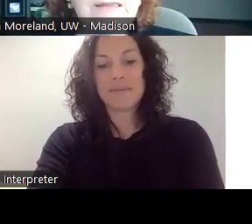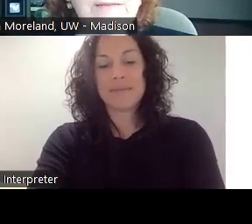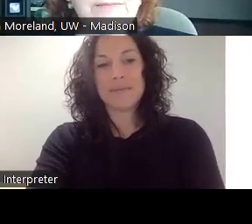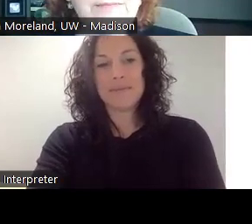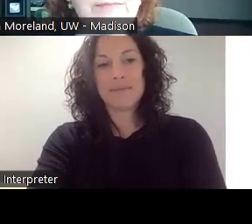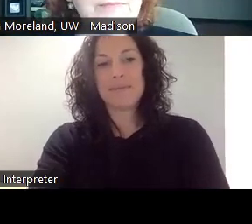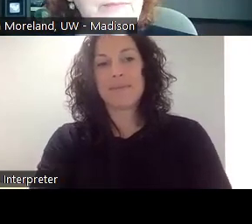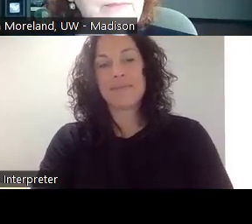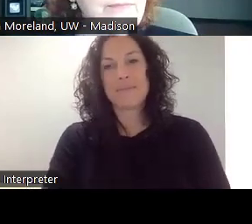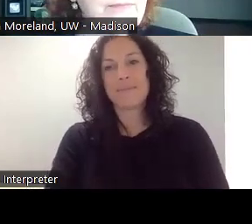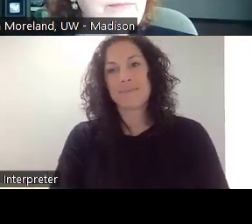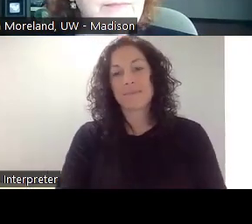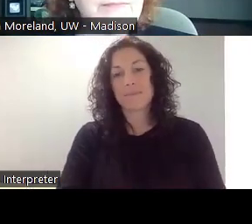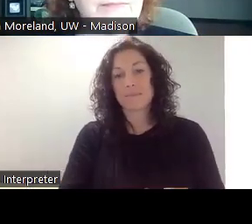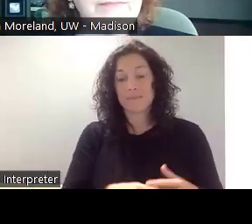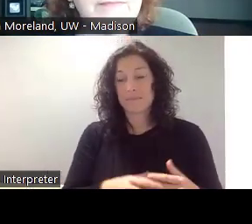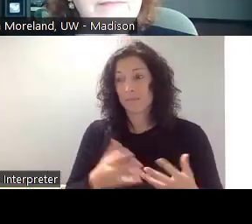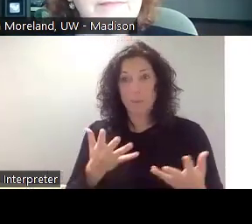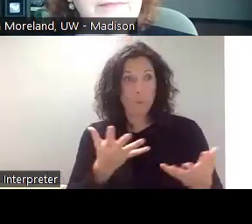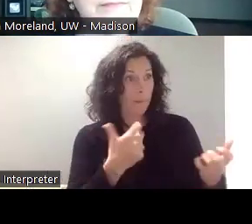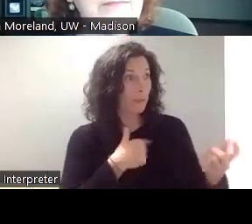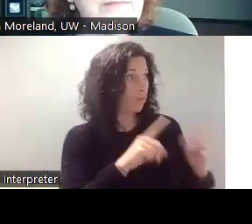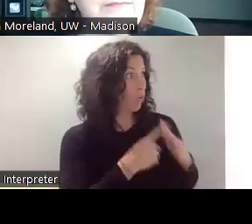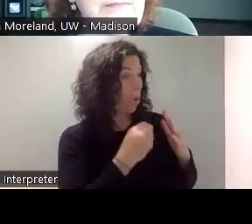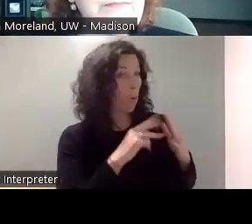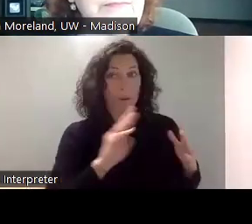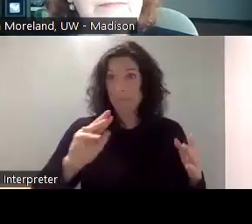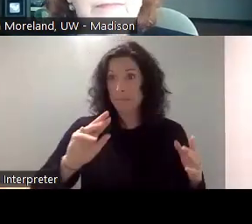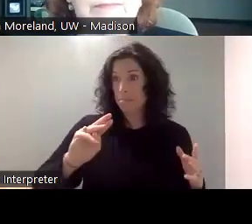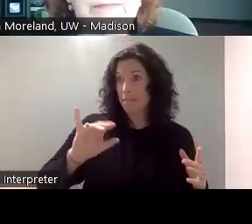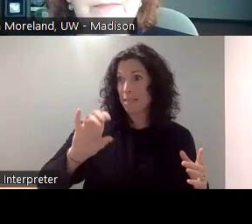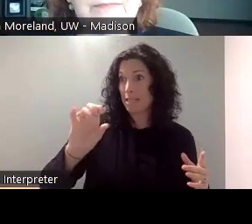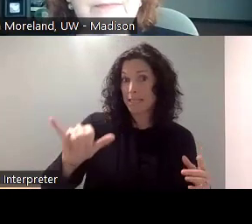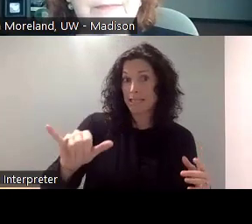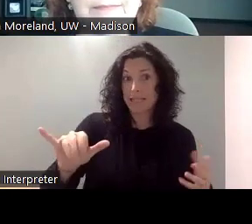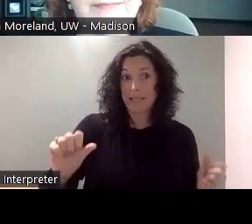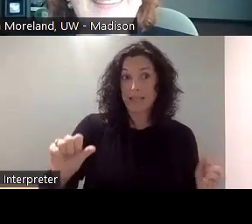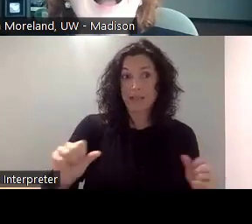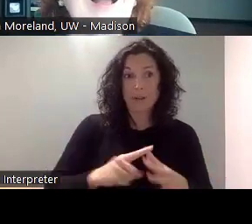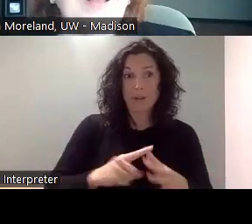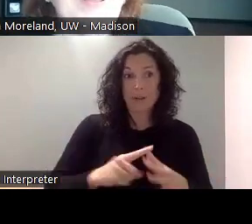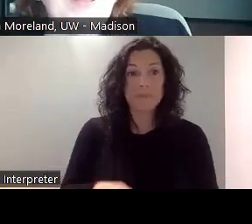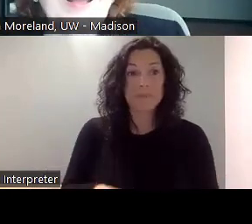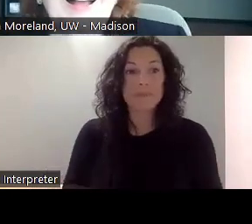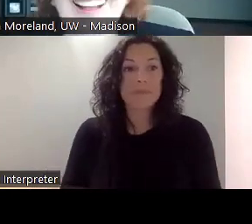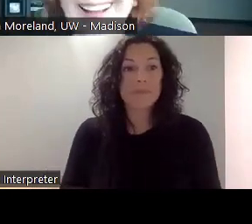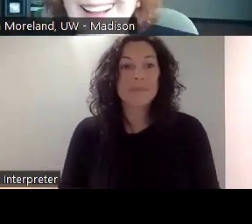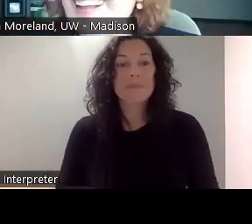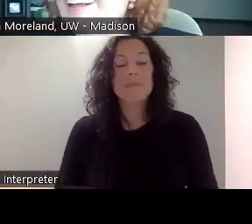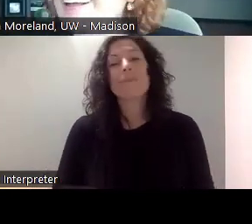Geeta Swamy: So do you want me to start, Missy, or would you like to start? Elizabeth Peloso: Oh, you go right ahead. Geeta Swamy: Okay, well,